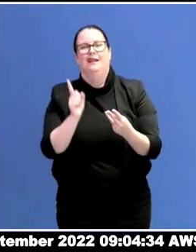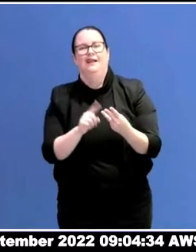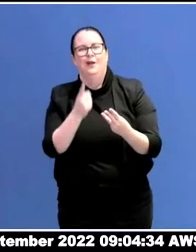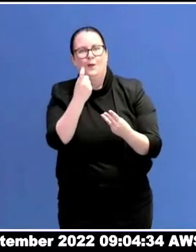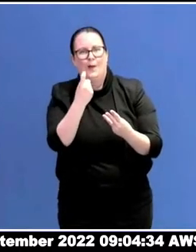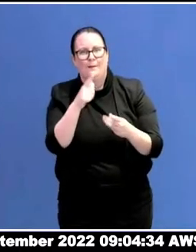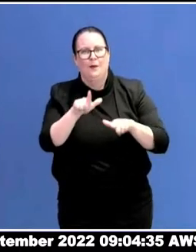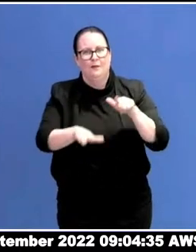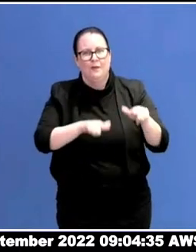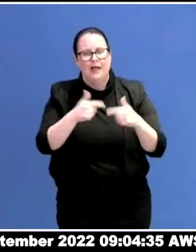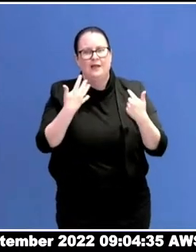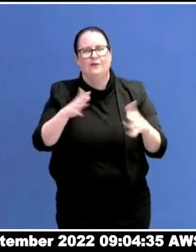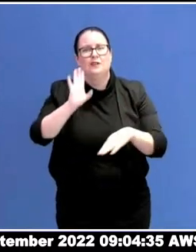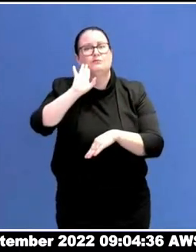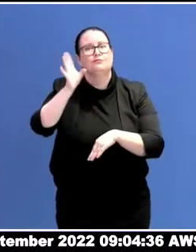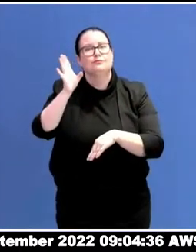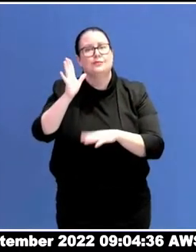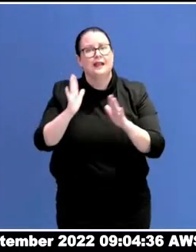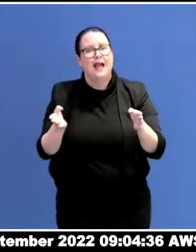which you heard in Alice Springs in Public hearing 25.